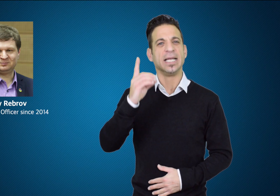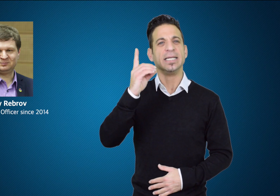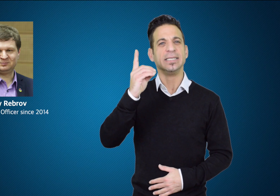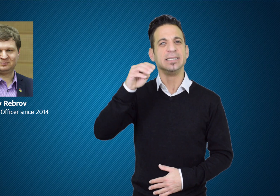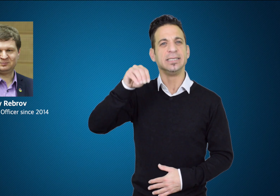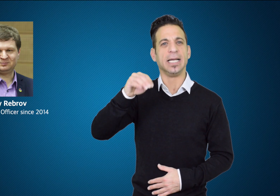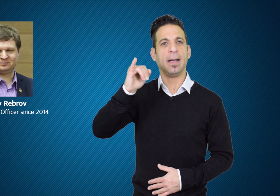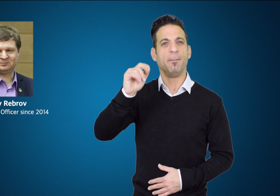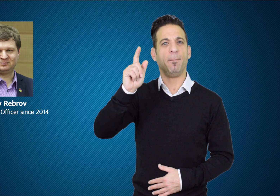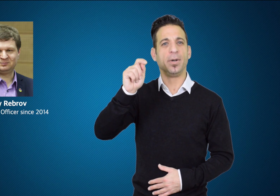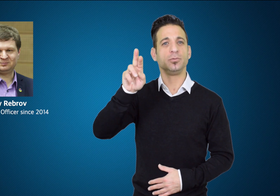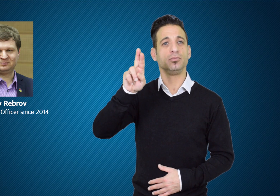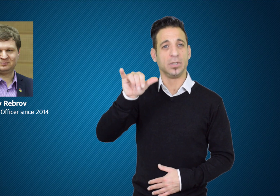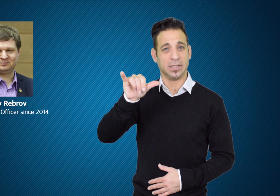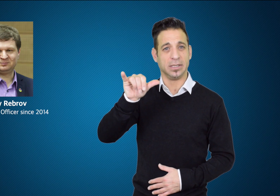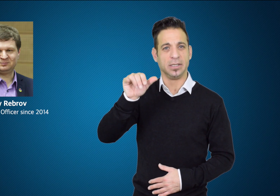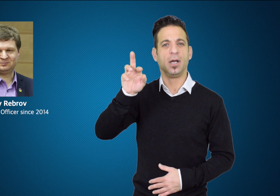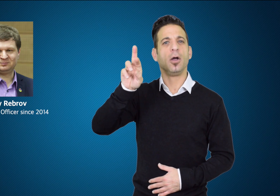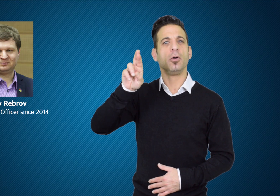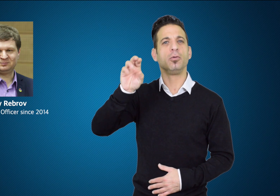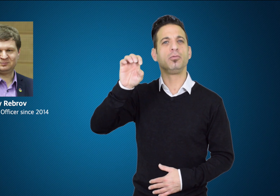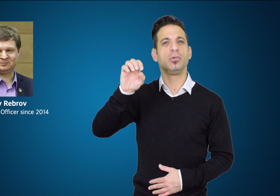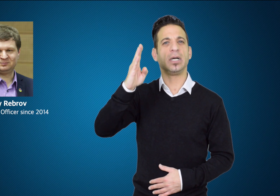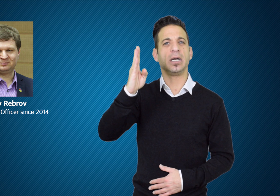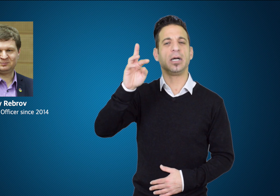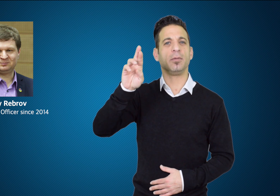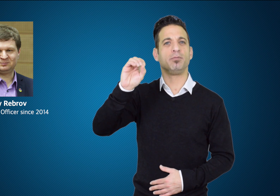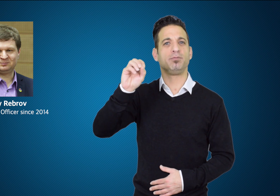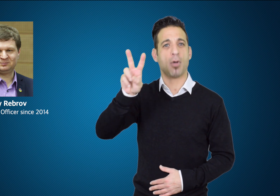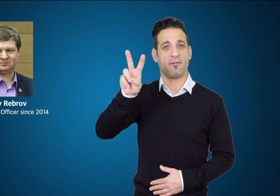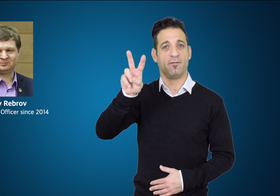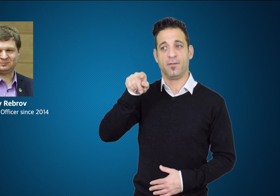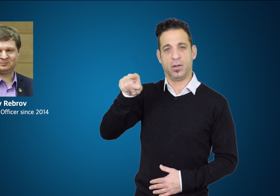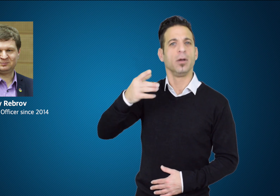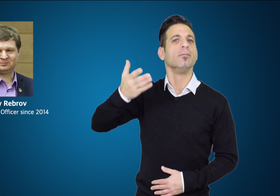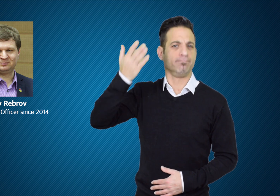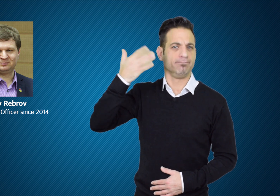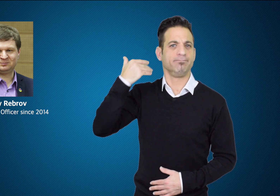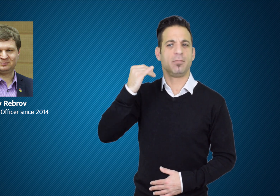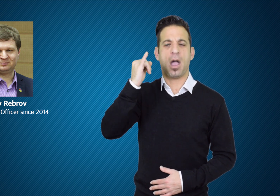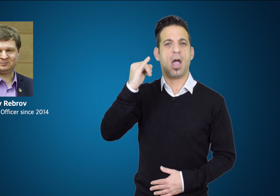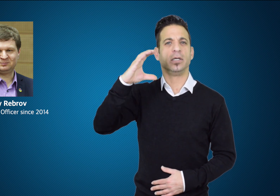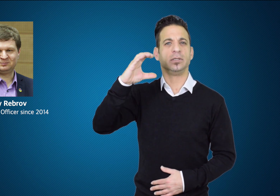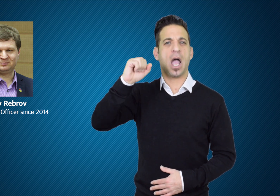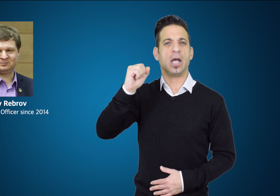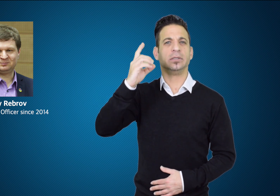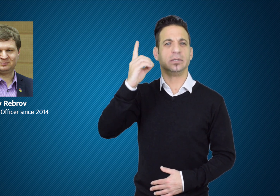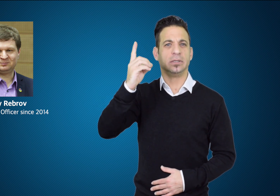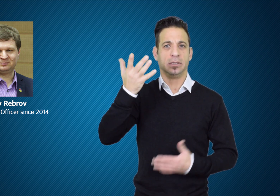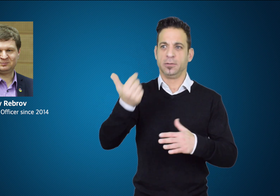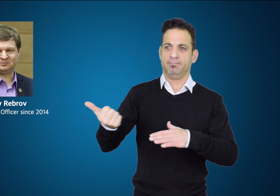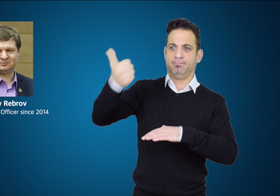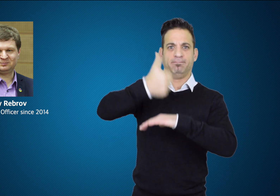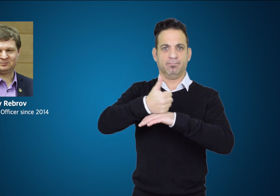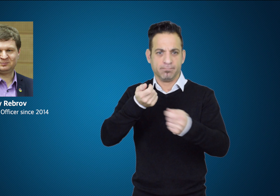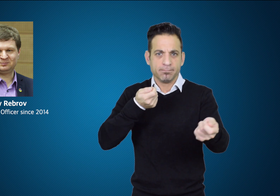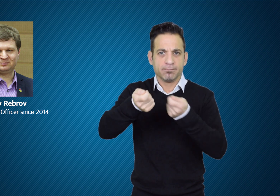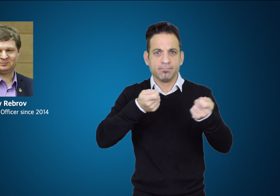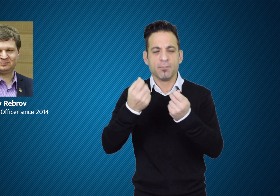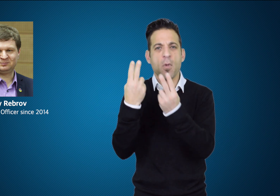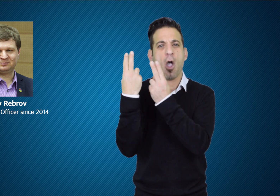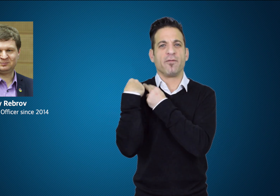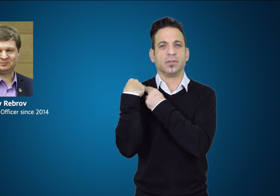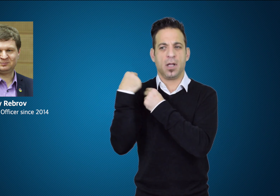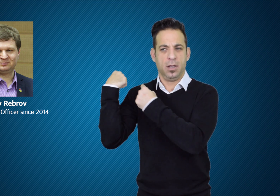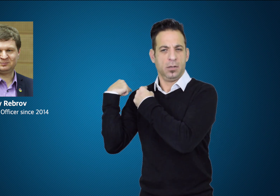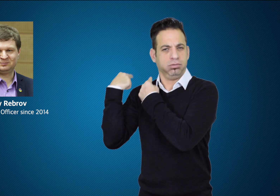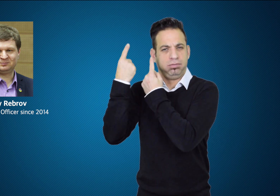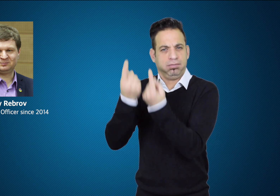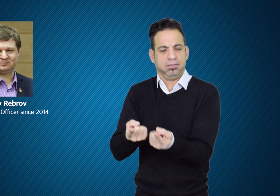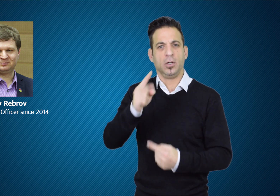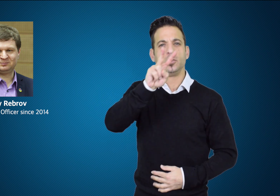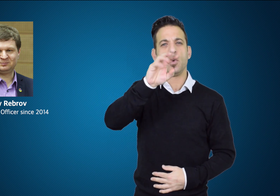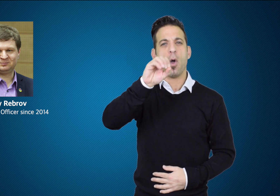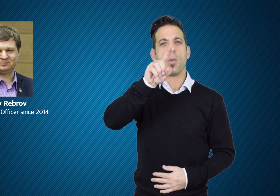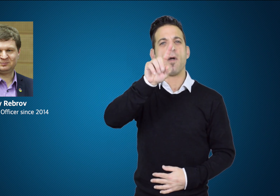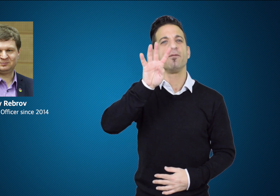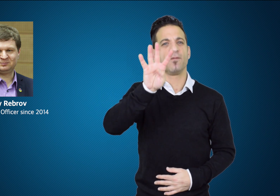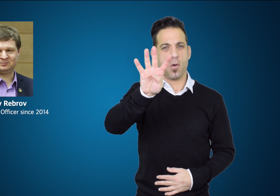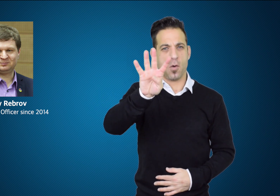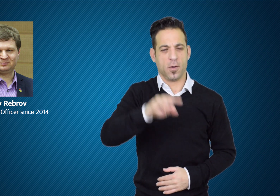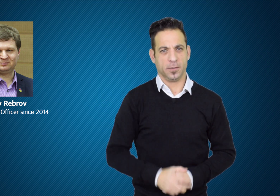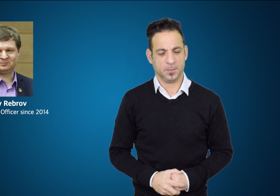Dmitry Rebrov has been ICSD’s chief executive officer since 2014.